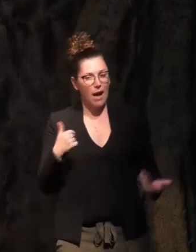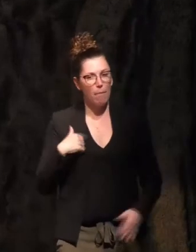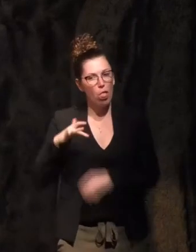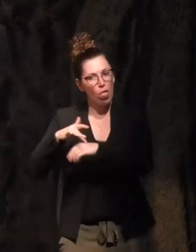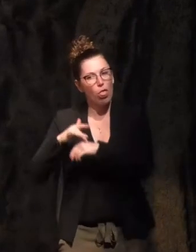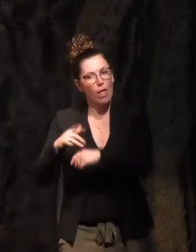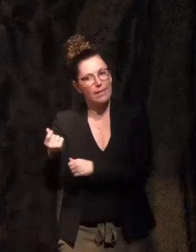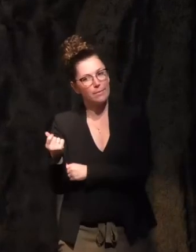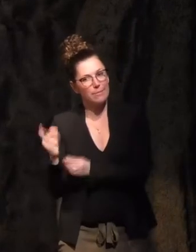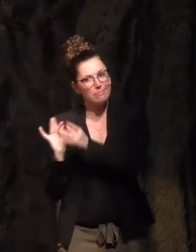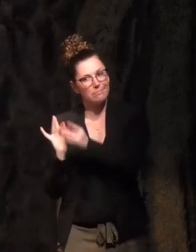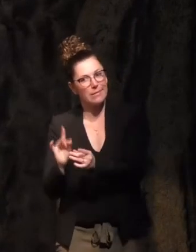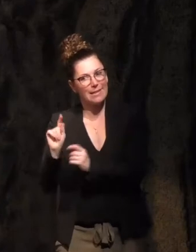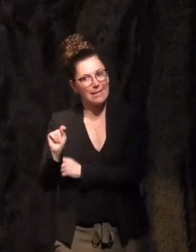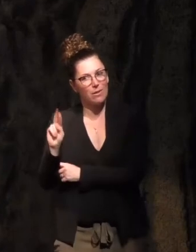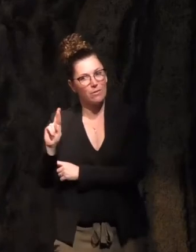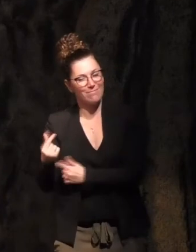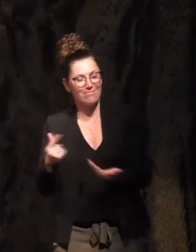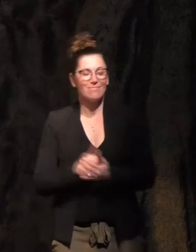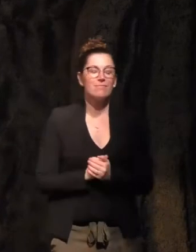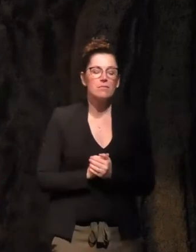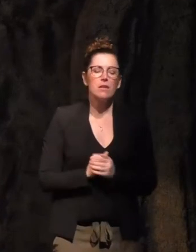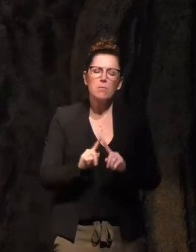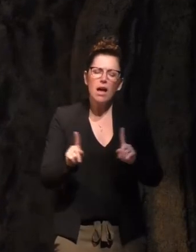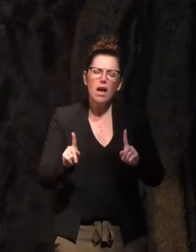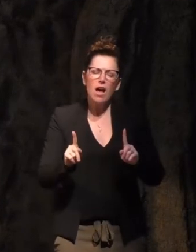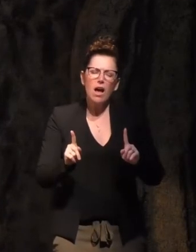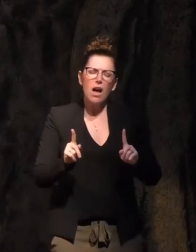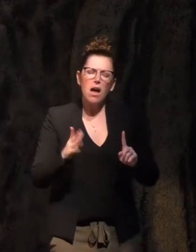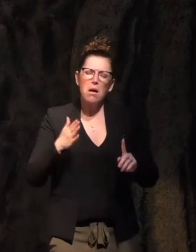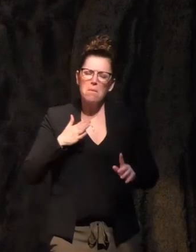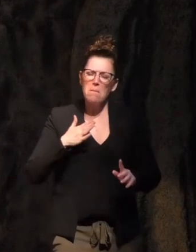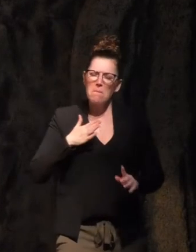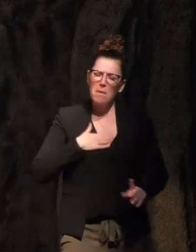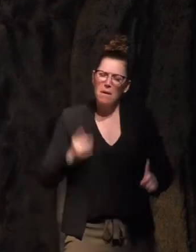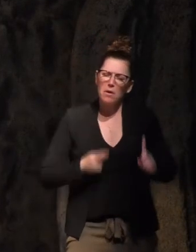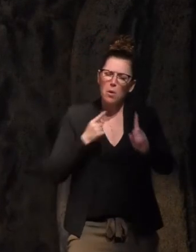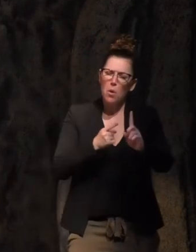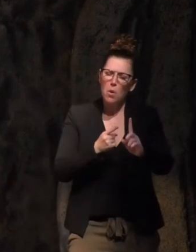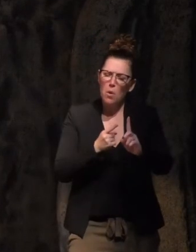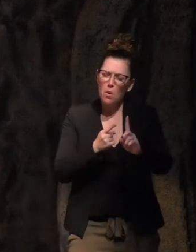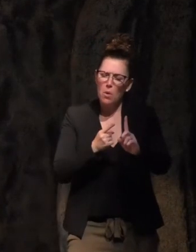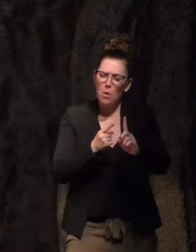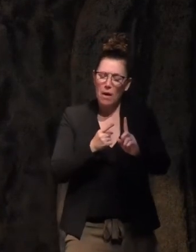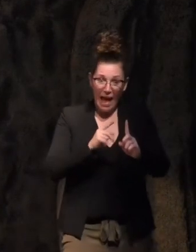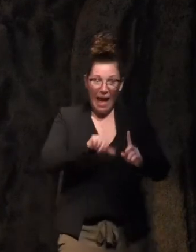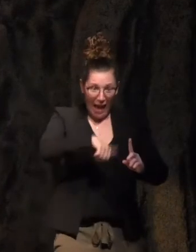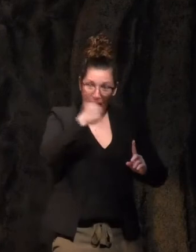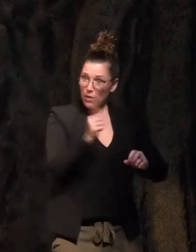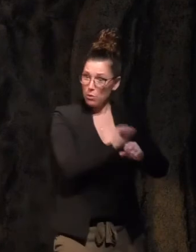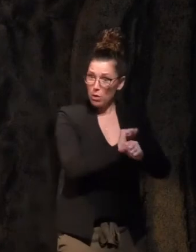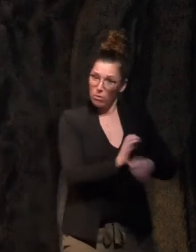We are saying we all need to figure out a way to enable and prioritize the other work as well. If we have the courage to do that in a way